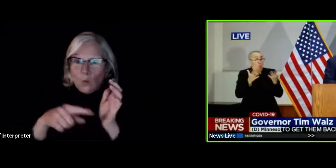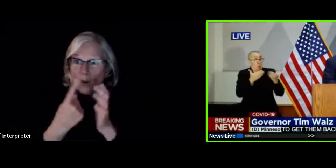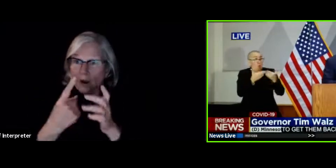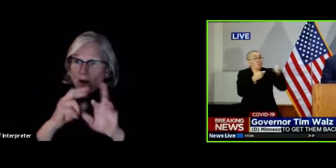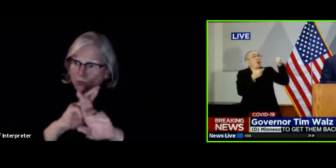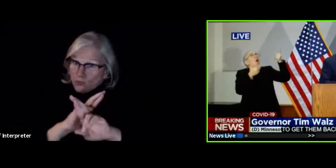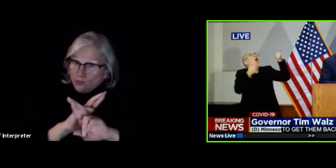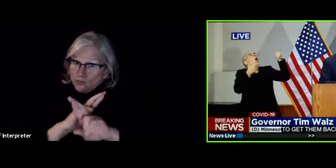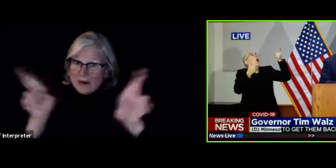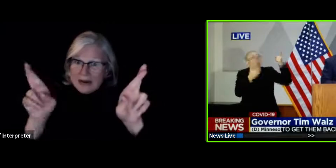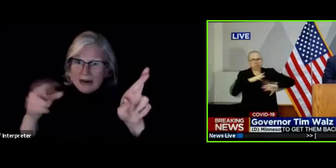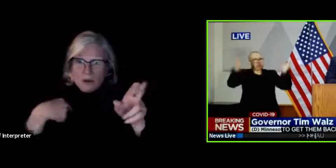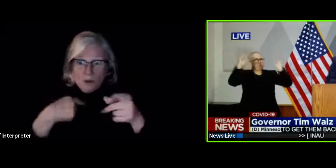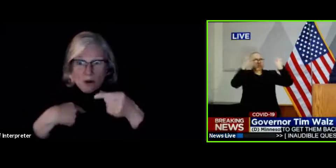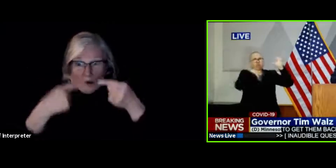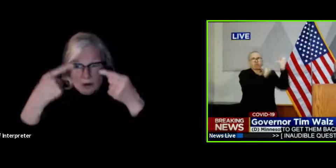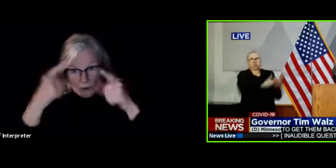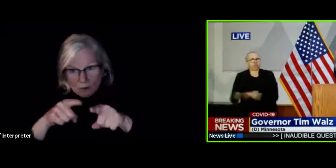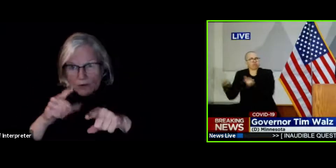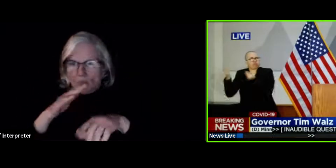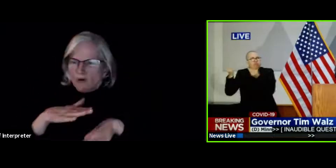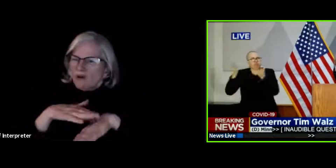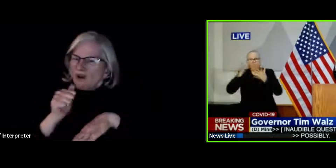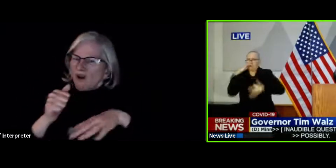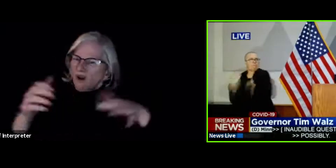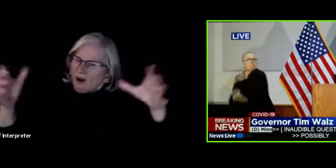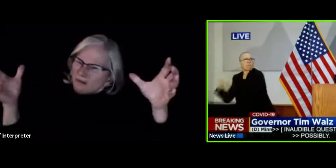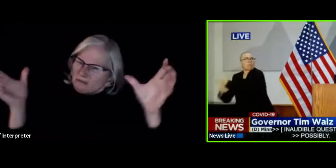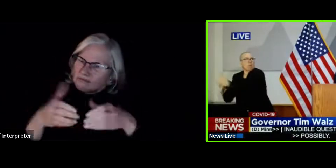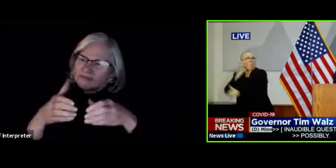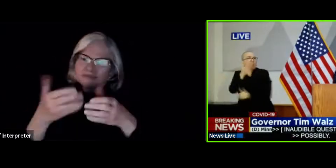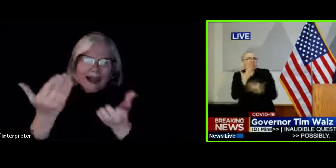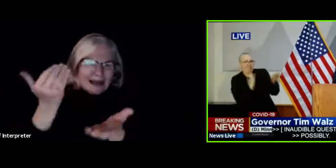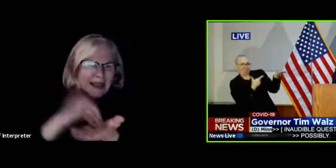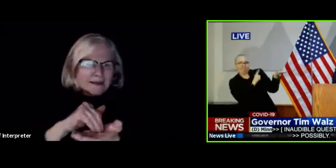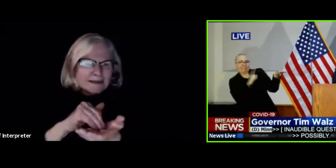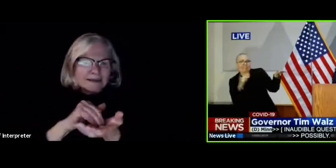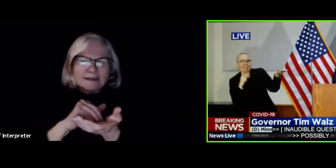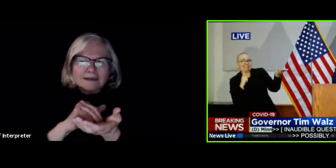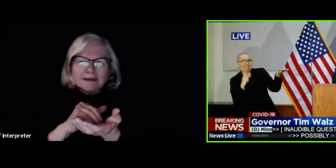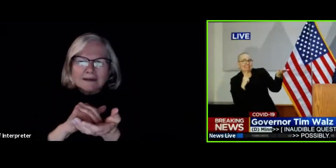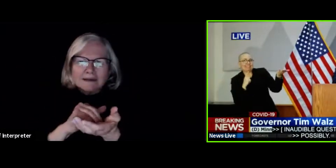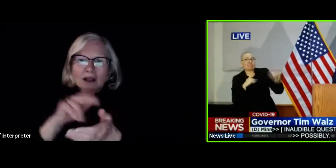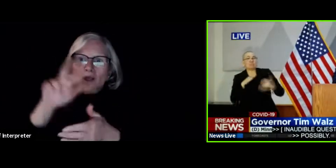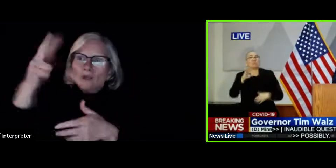AND GET THIS DONE. AGAIN, THE THIRD-PARTY GROUPS, THE HOSPITAL PI AT ALL TIMES INDUSTRY IS TELLING US WHAT LOOKS RIGHT.